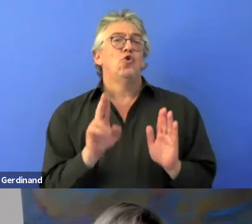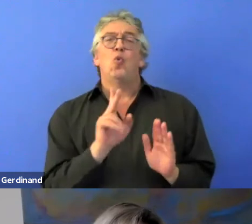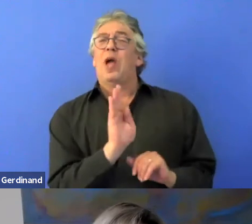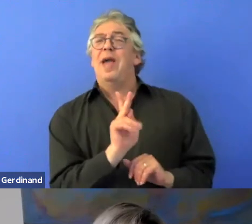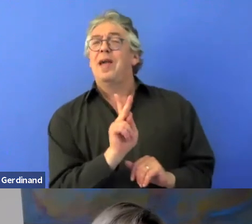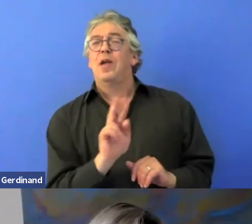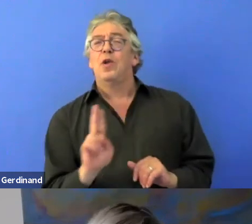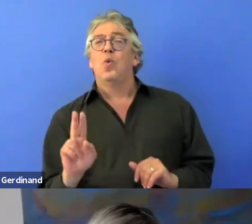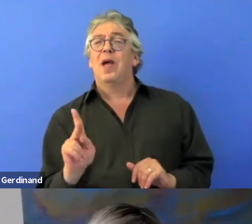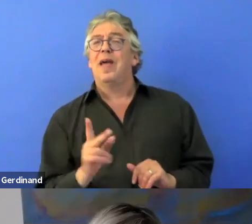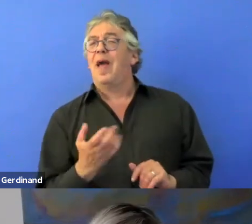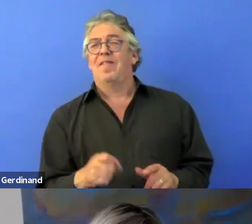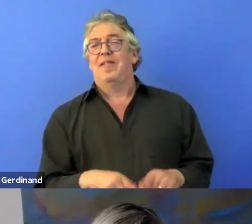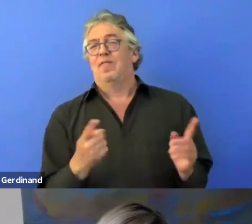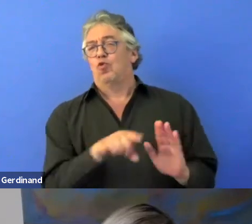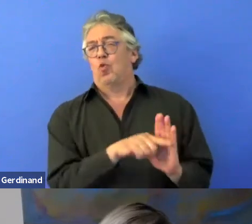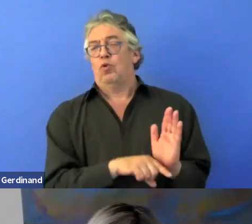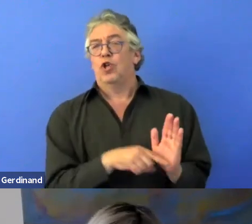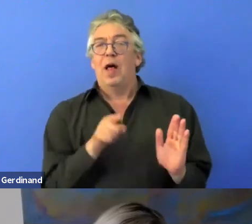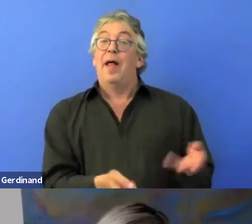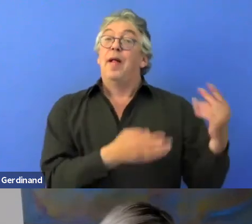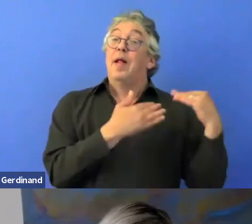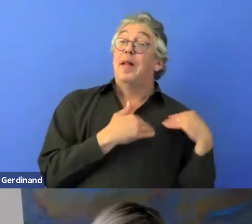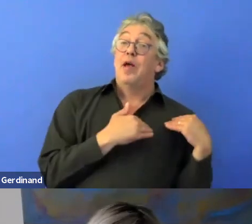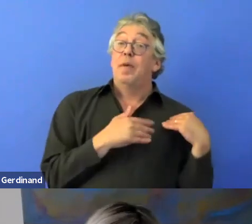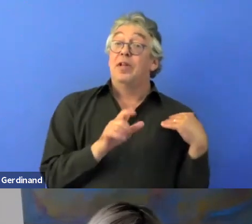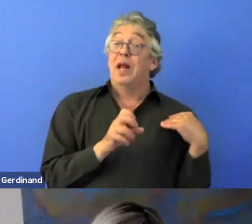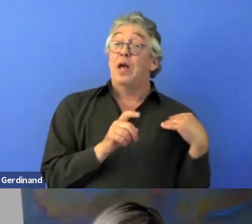because liability rules according if it is tort law or not,